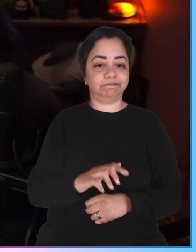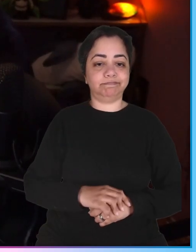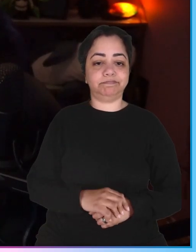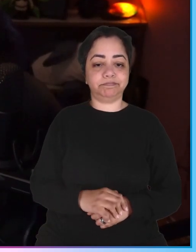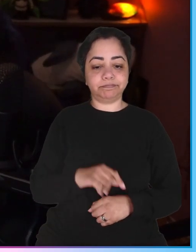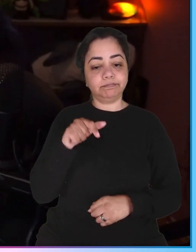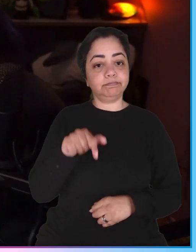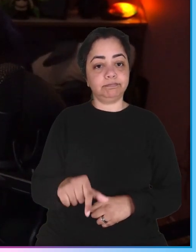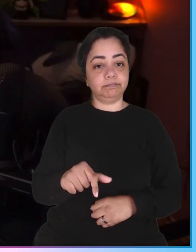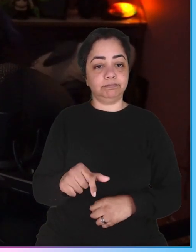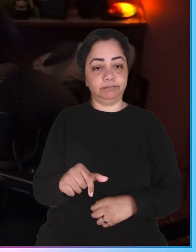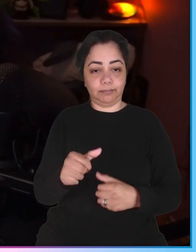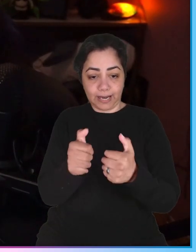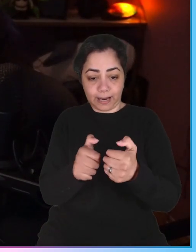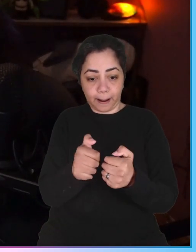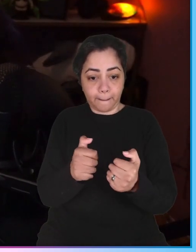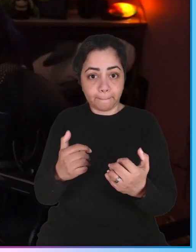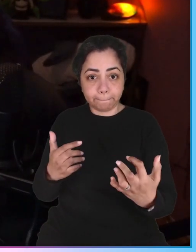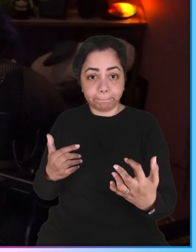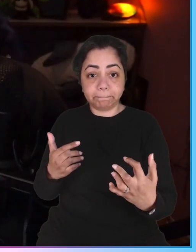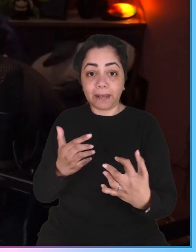This is Bossgame: The Final Boss Is My Heart.